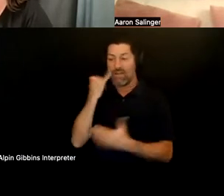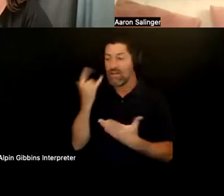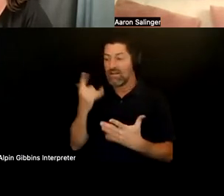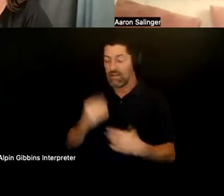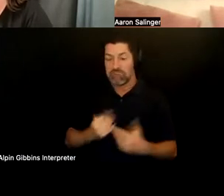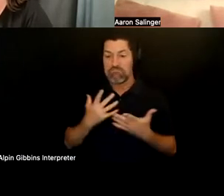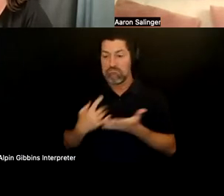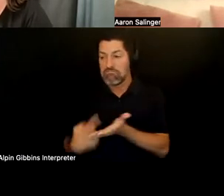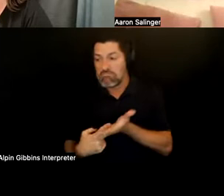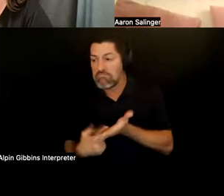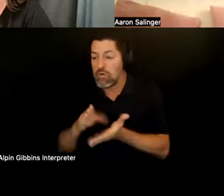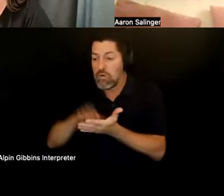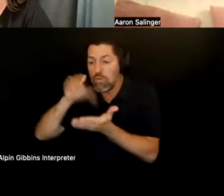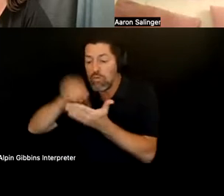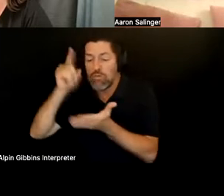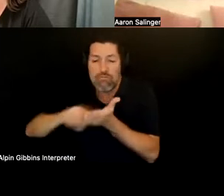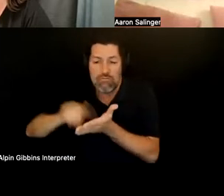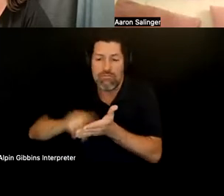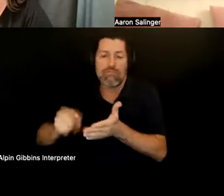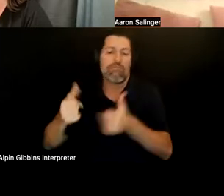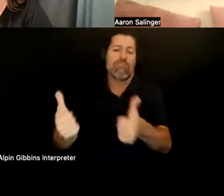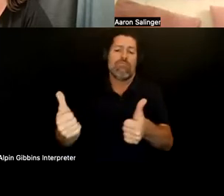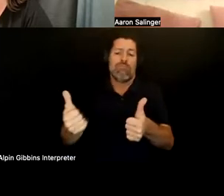something. 19:55:16 It's wonderful. I mean to me you